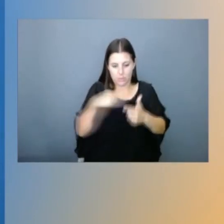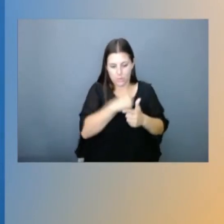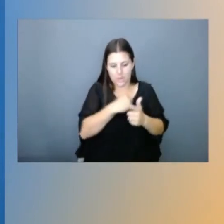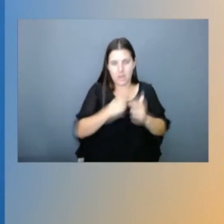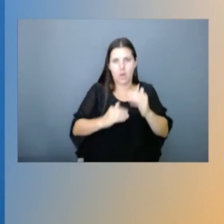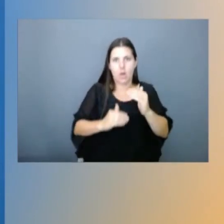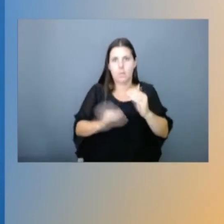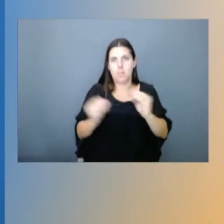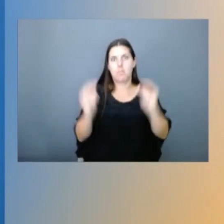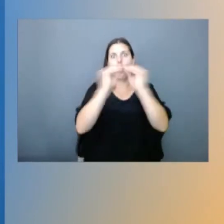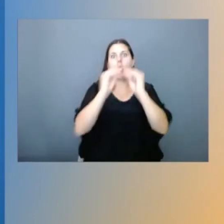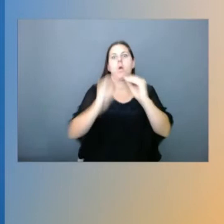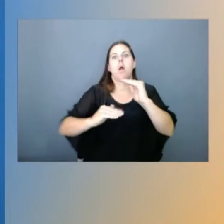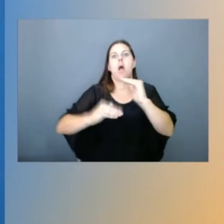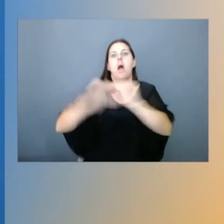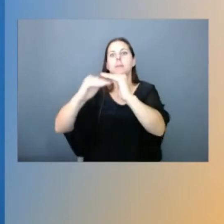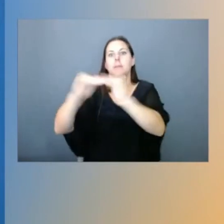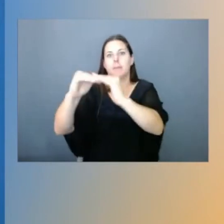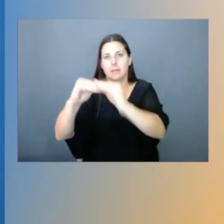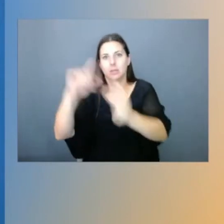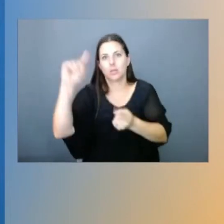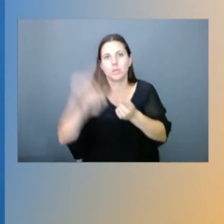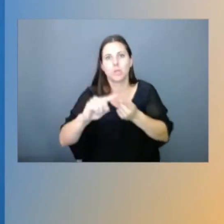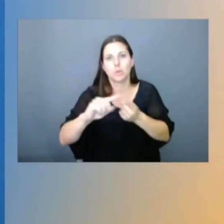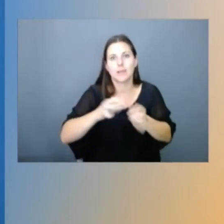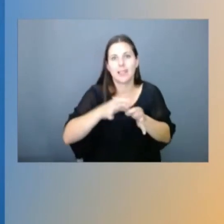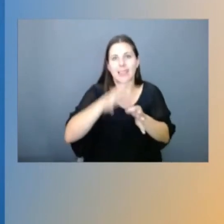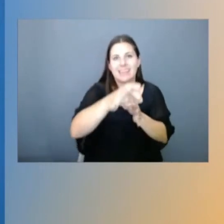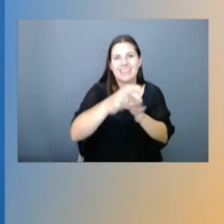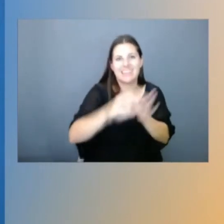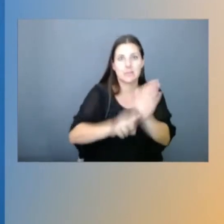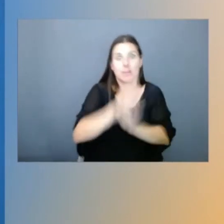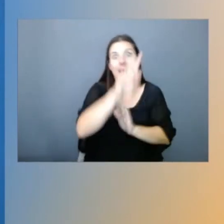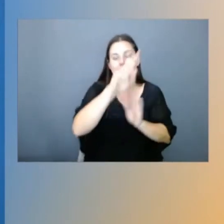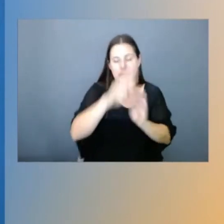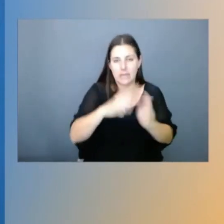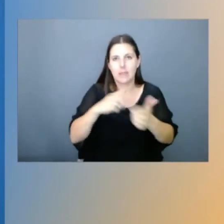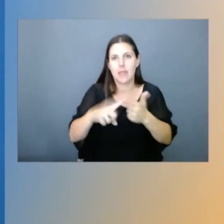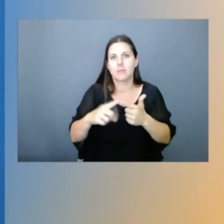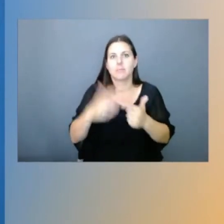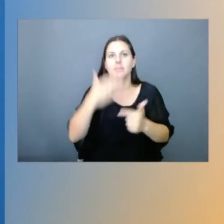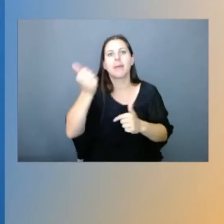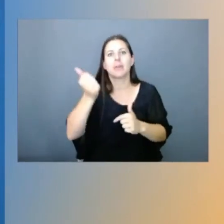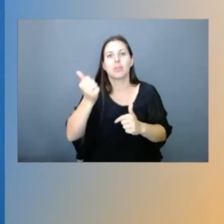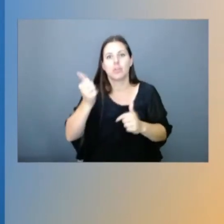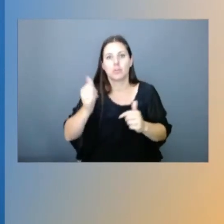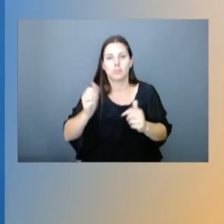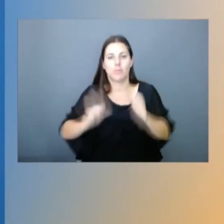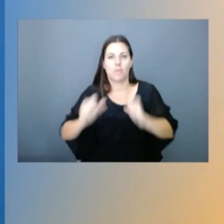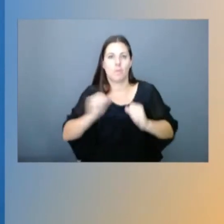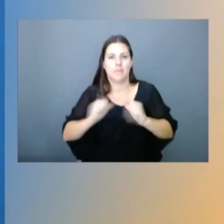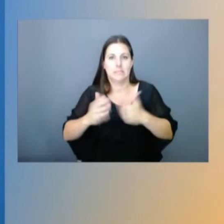the latency spikes and deliver consistent performance for our customers, so that is how the whole Nitro SSD